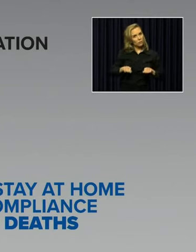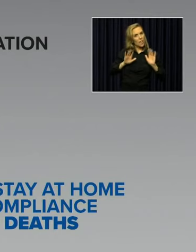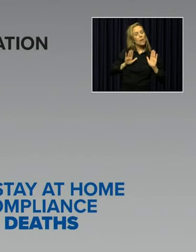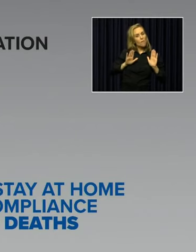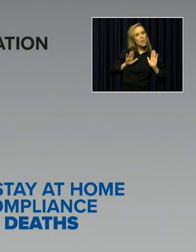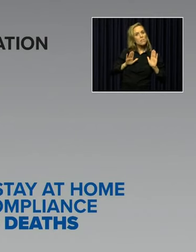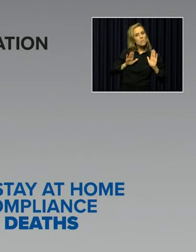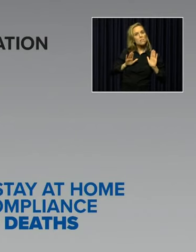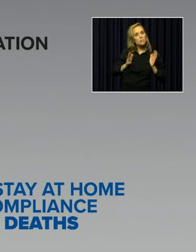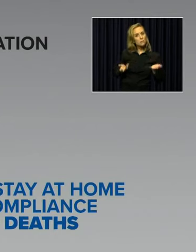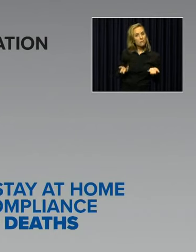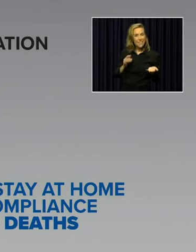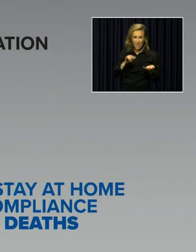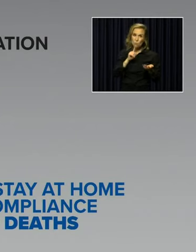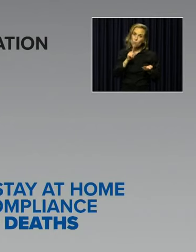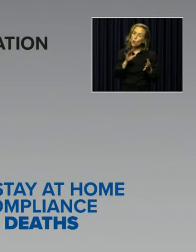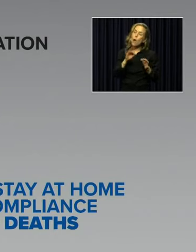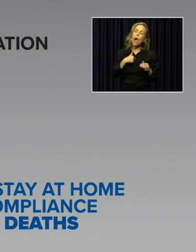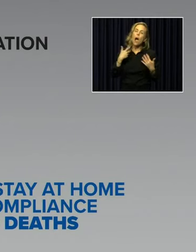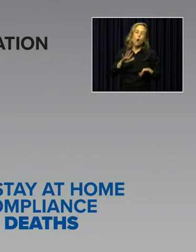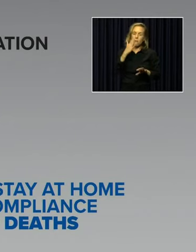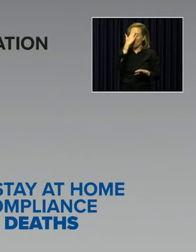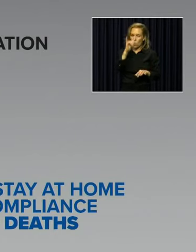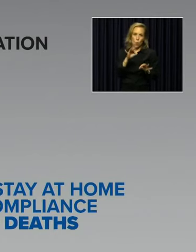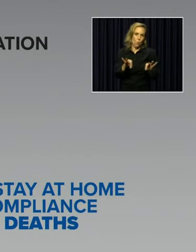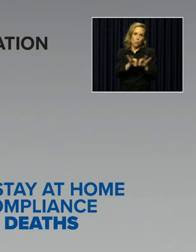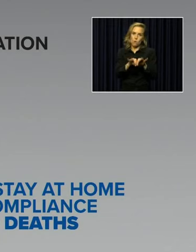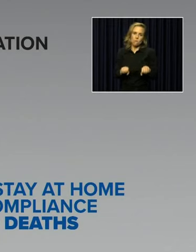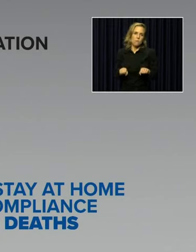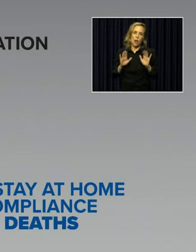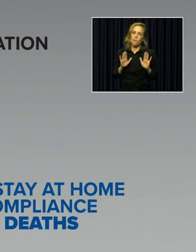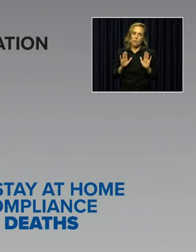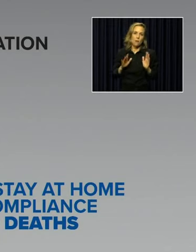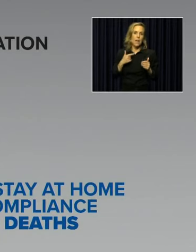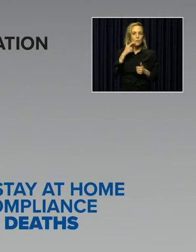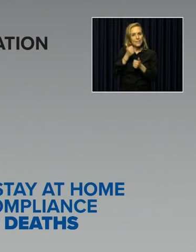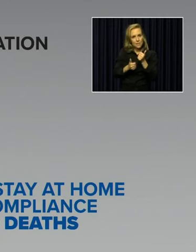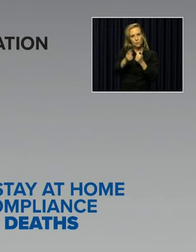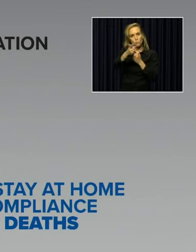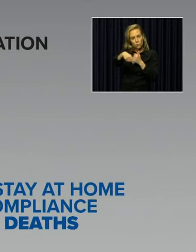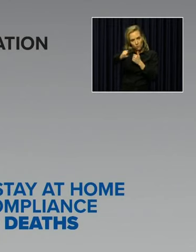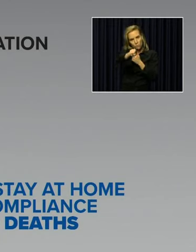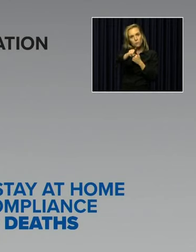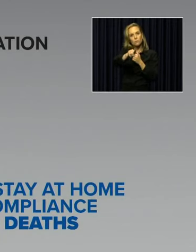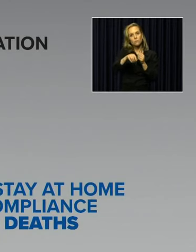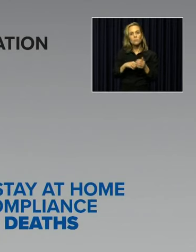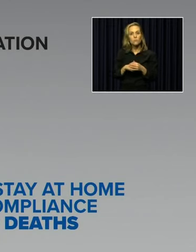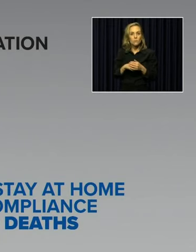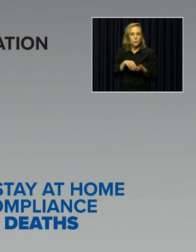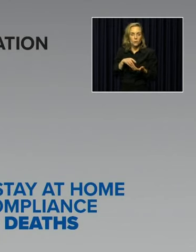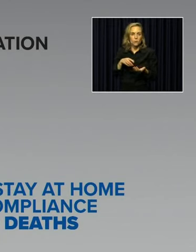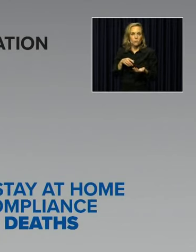THAN THAT, THAT IT'S WORKING. CAN YOU SHOW THE INFLUENZA SLIDE, JAMES.